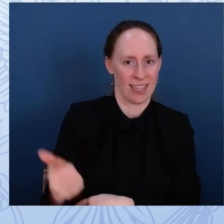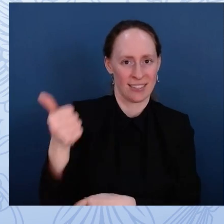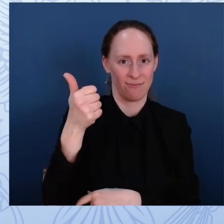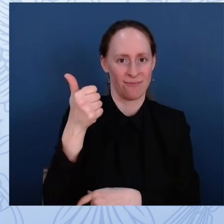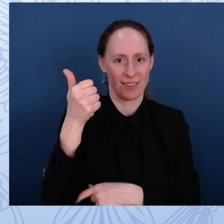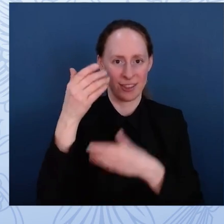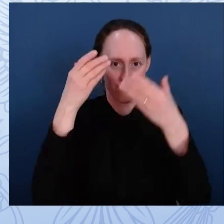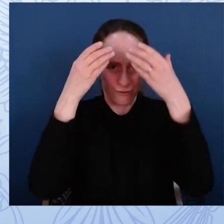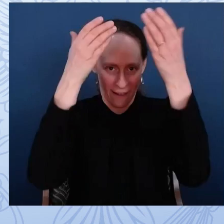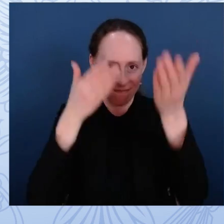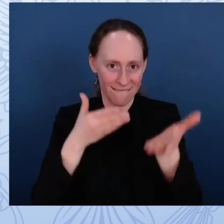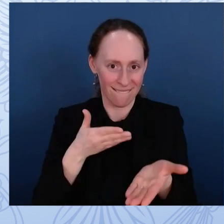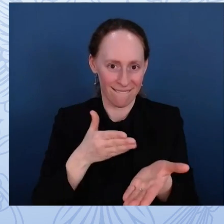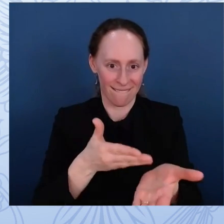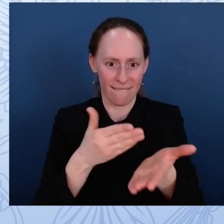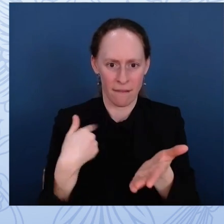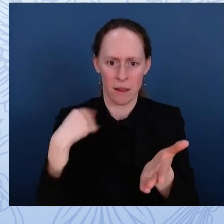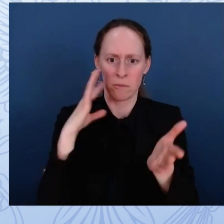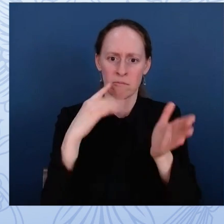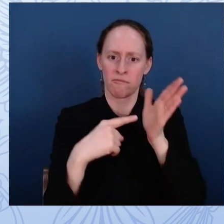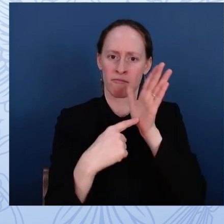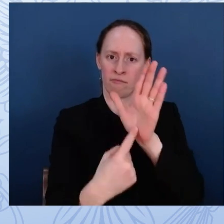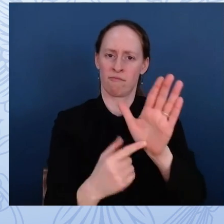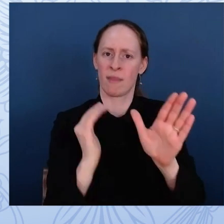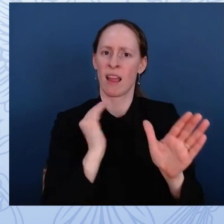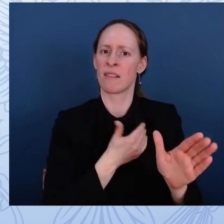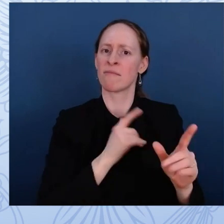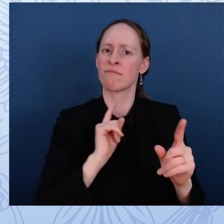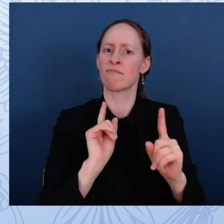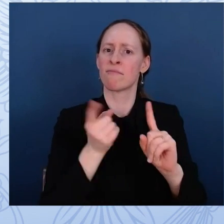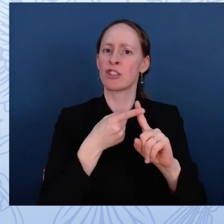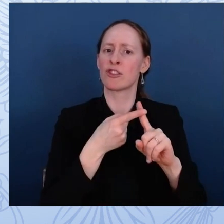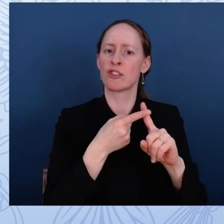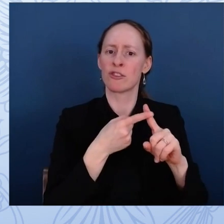which is a house cured salmon. We cured for about 24 hours,